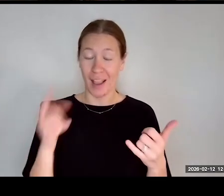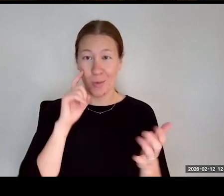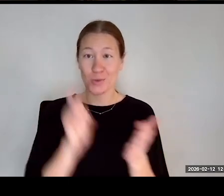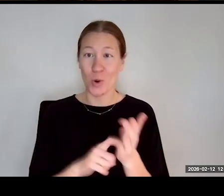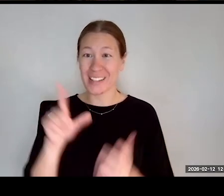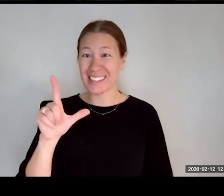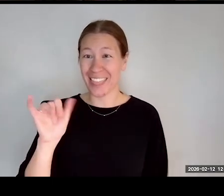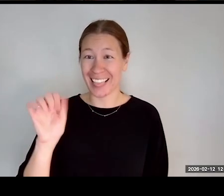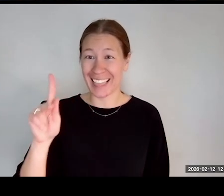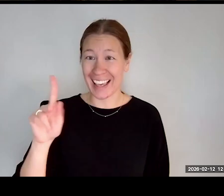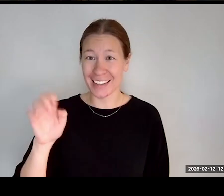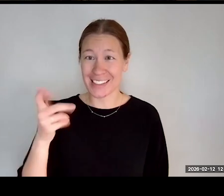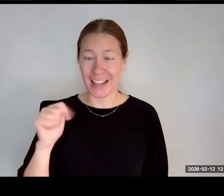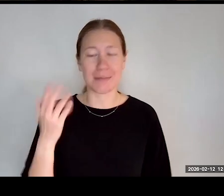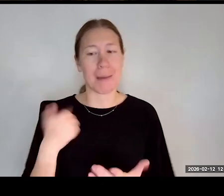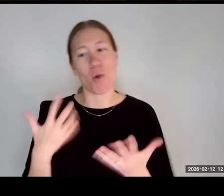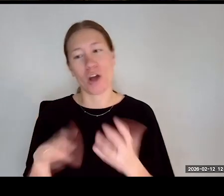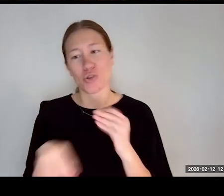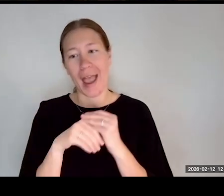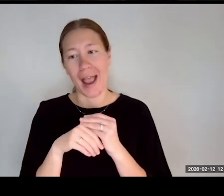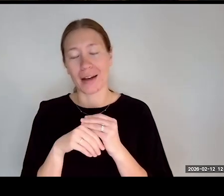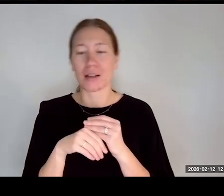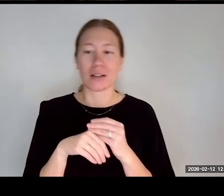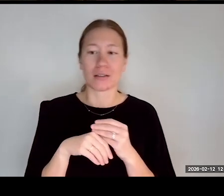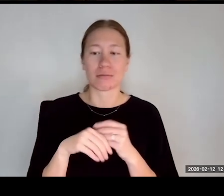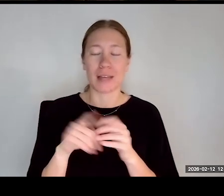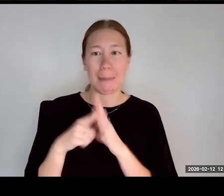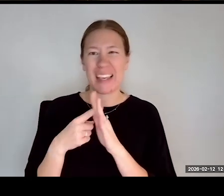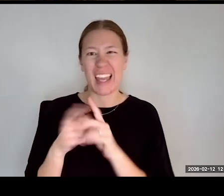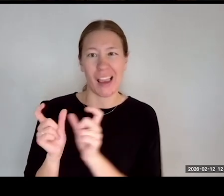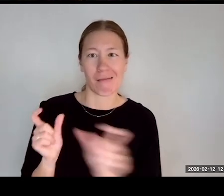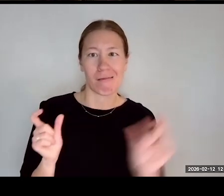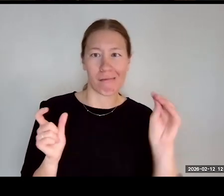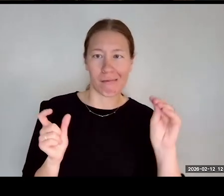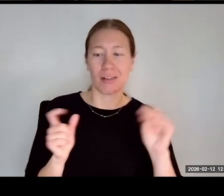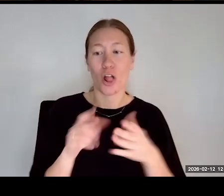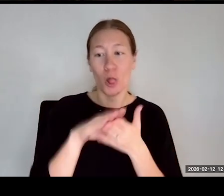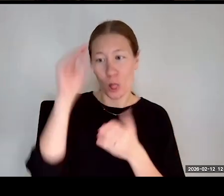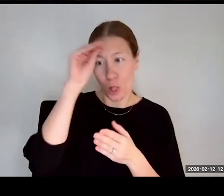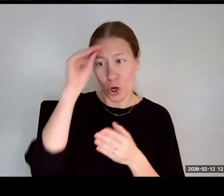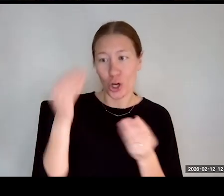I might wanna add a little intro and say, learn more by reading what to expect for your first ski lesson.